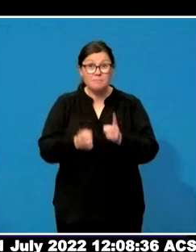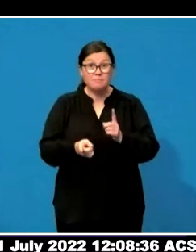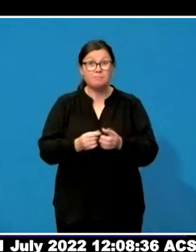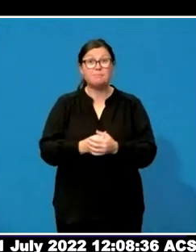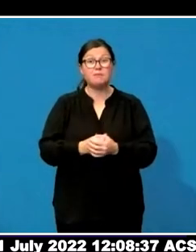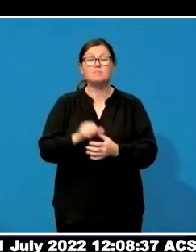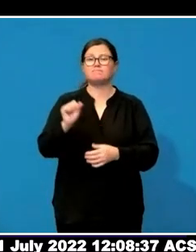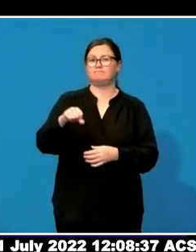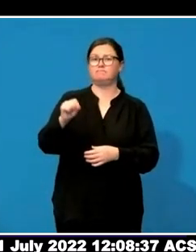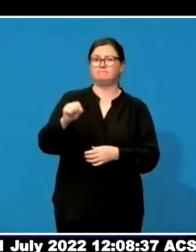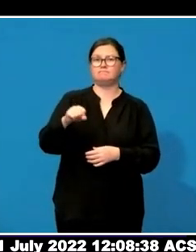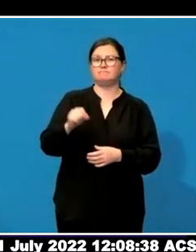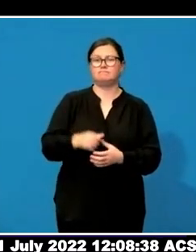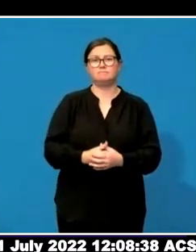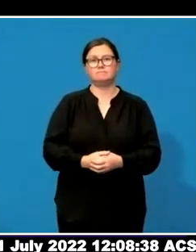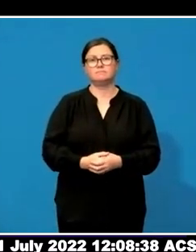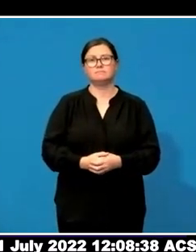Yes. MS TARRAGO: And did they get paid for that?